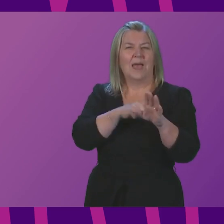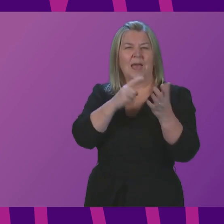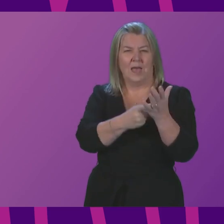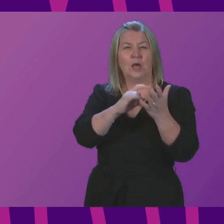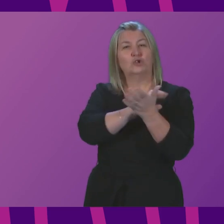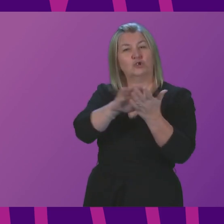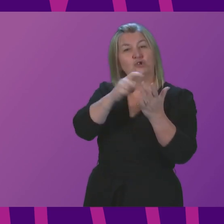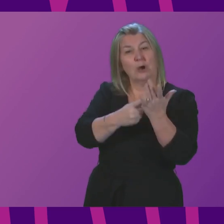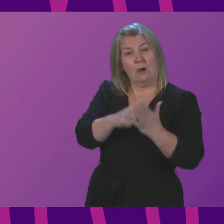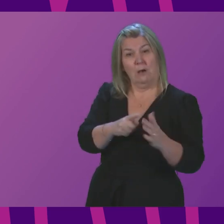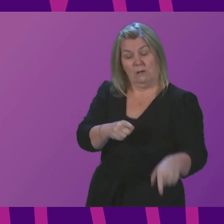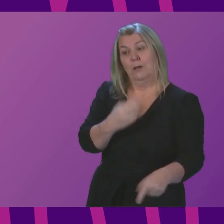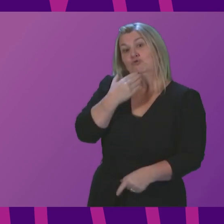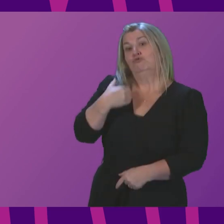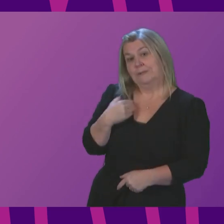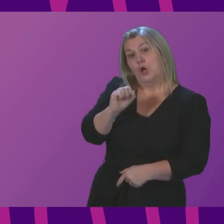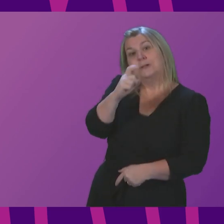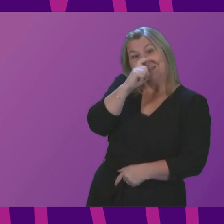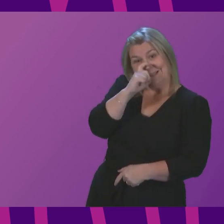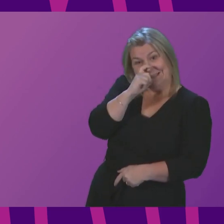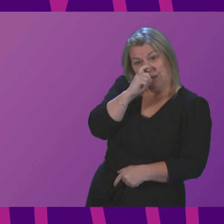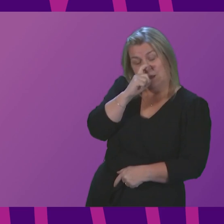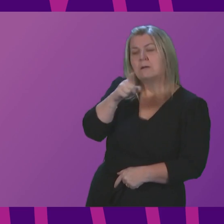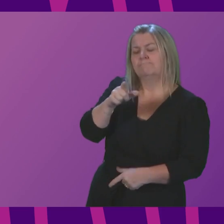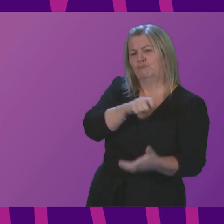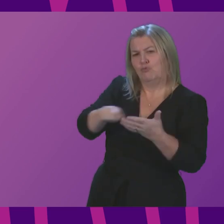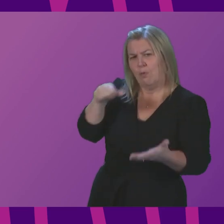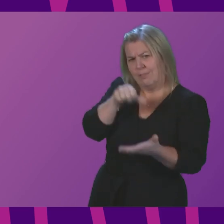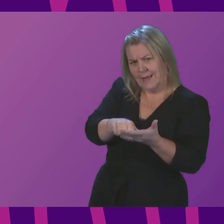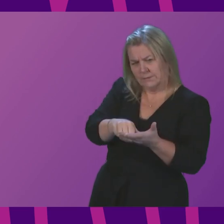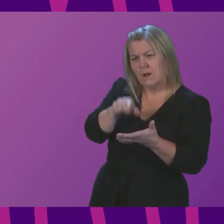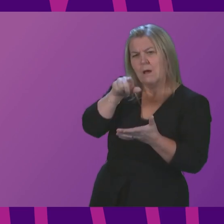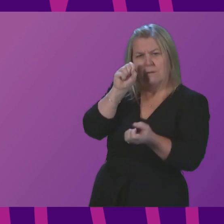sister Lisa wrote to the First Minister’s justice secretary to ask for an update on